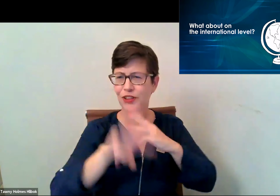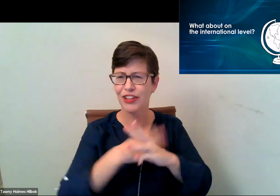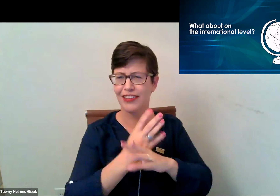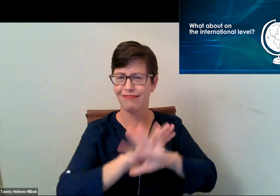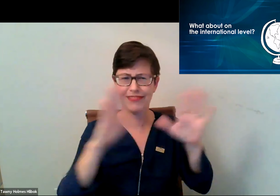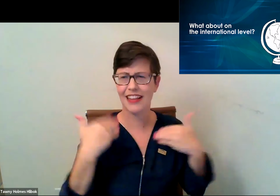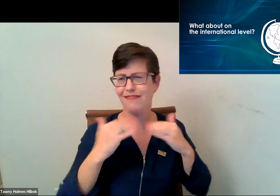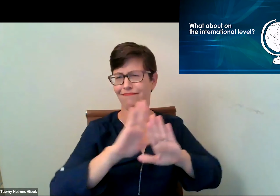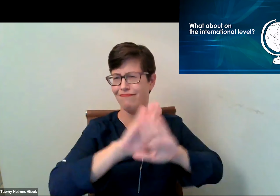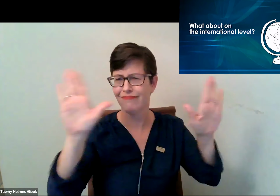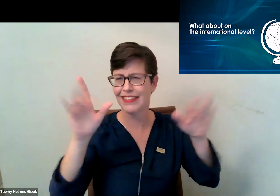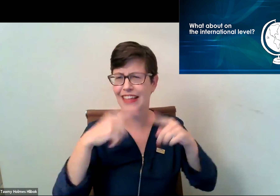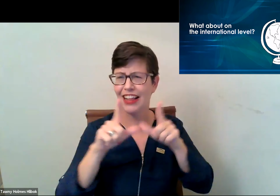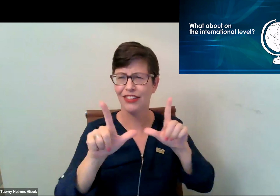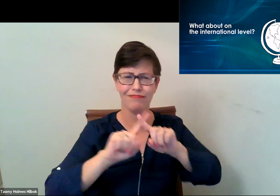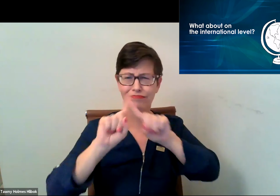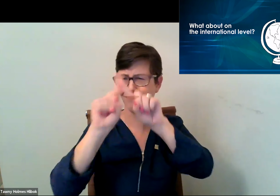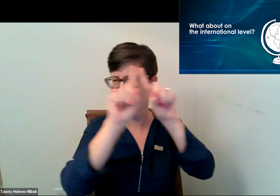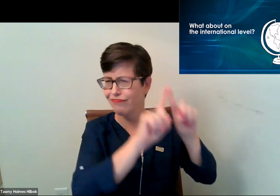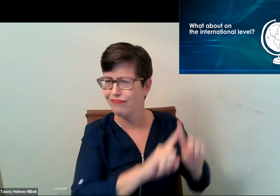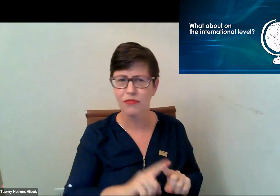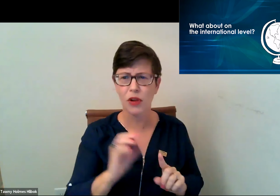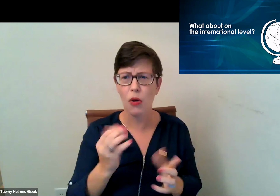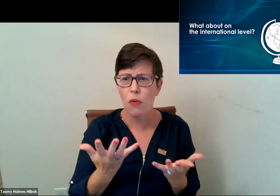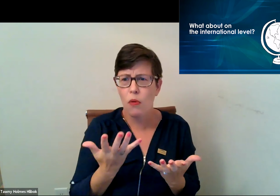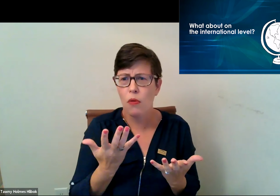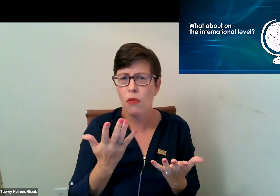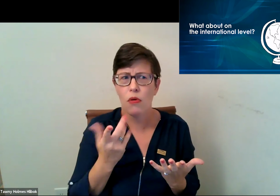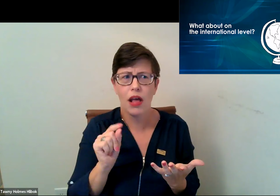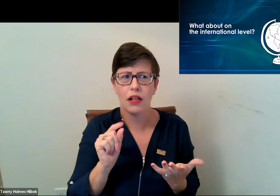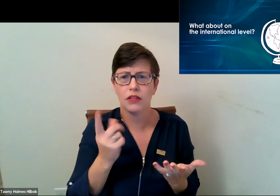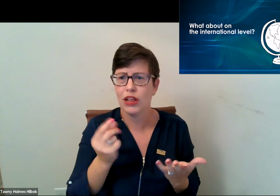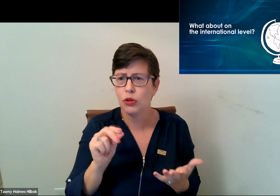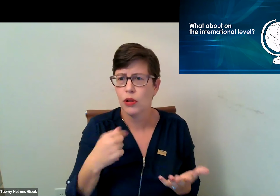in the world where people live there all over the world, using their home countries sign languages.